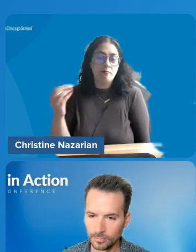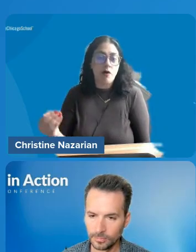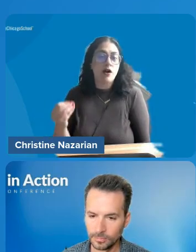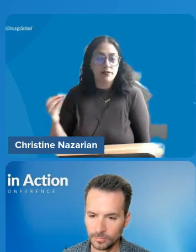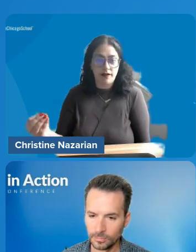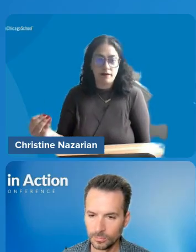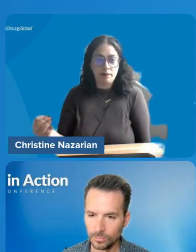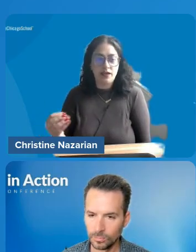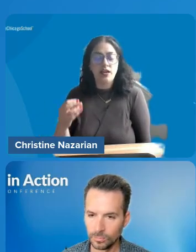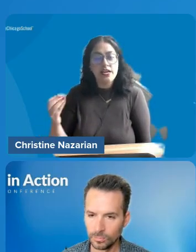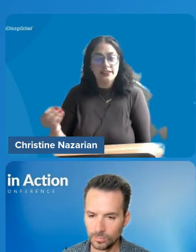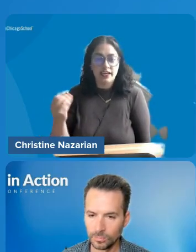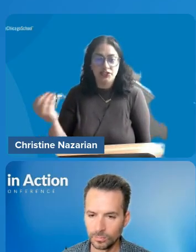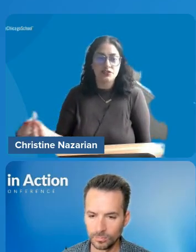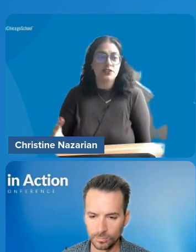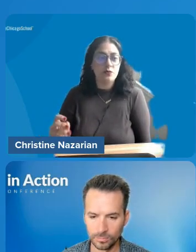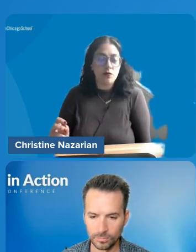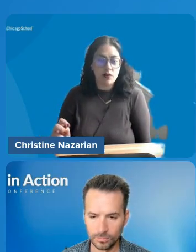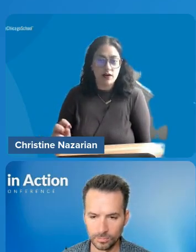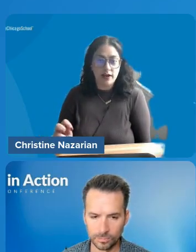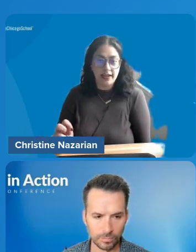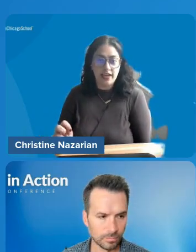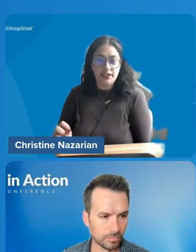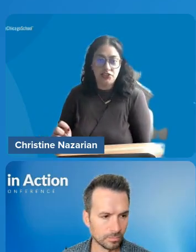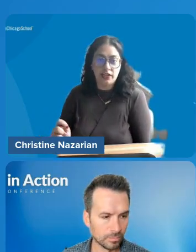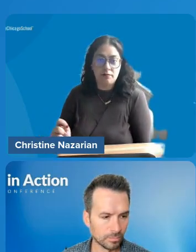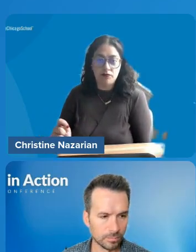mock therapy sessions we were engaging in before.